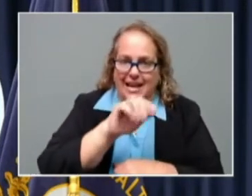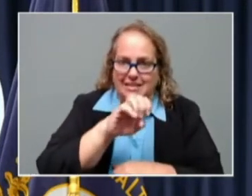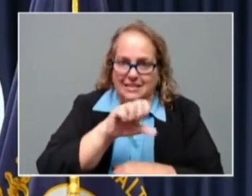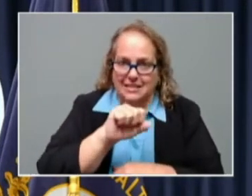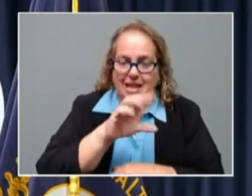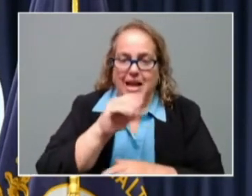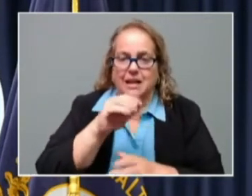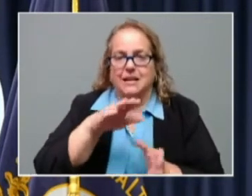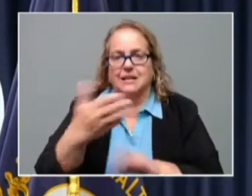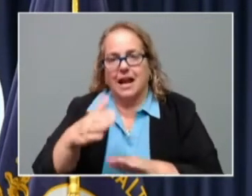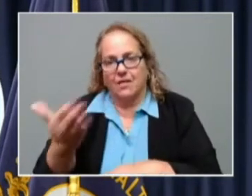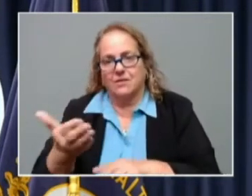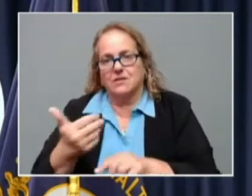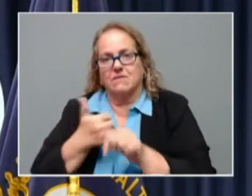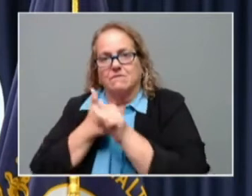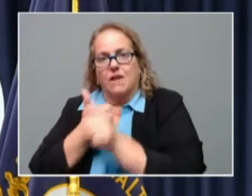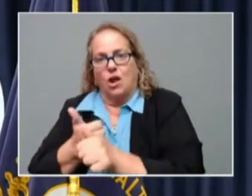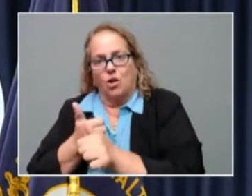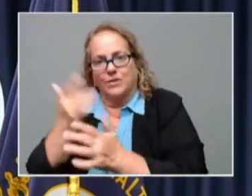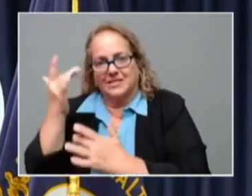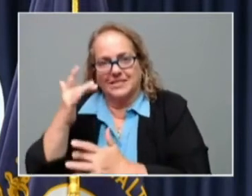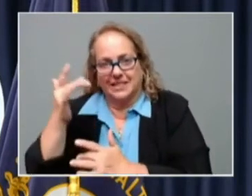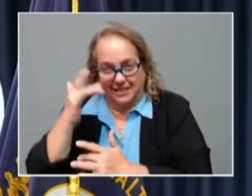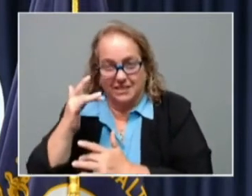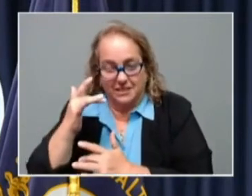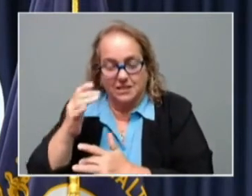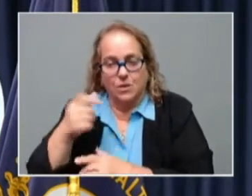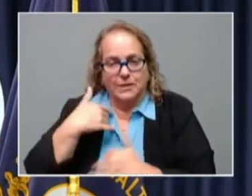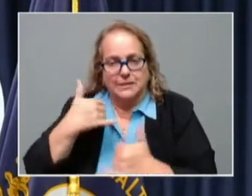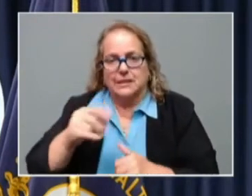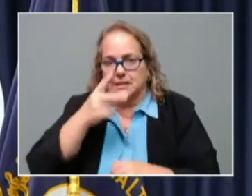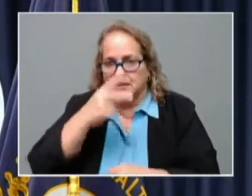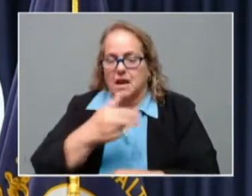sickness. And we're still seeing hospitals that are having a rough time.